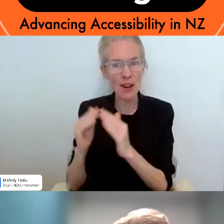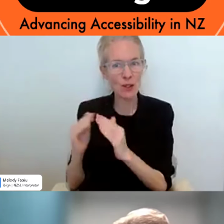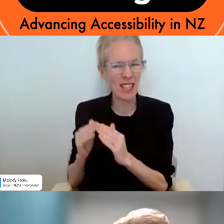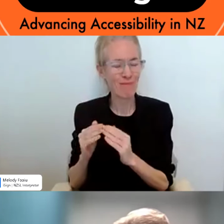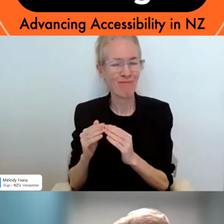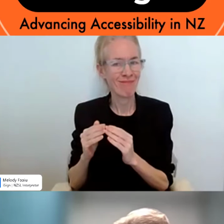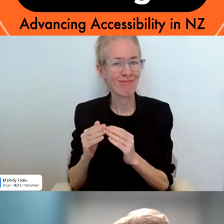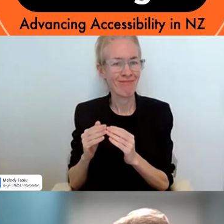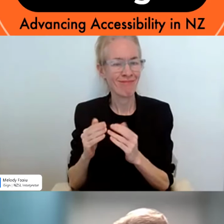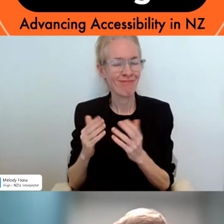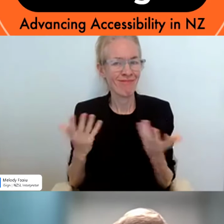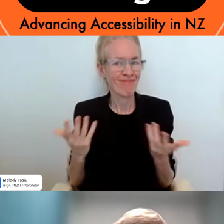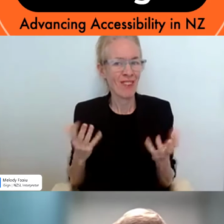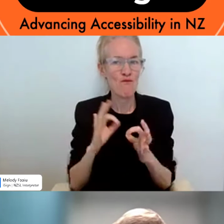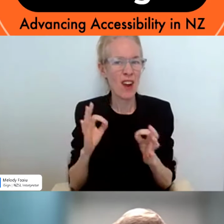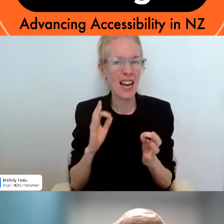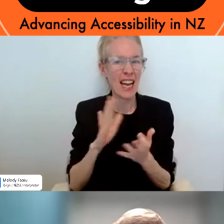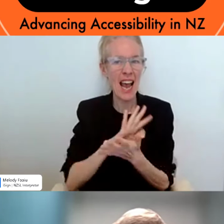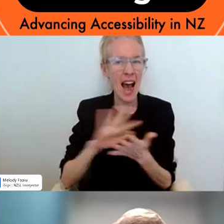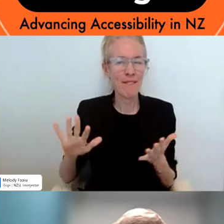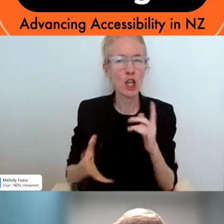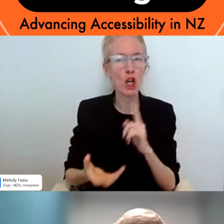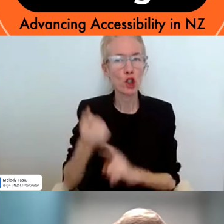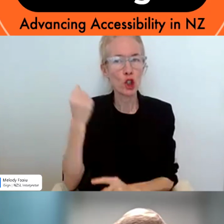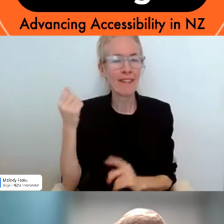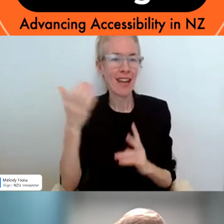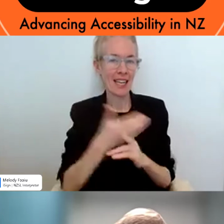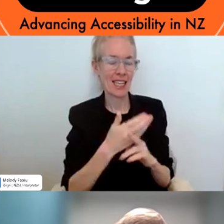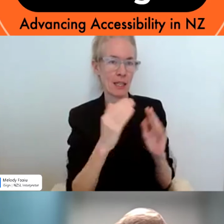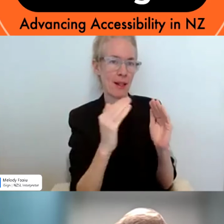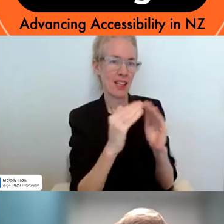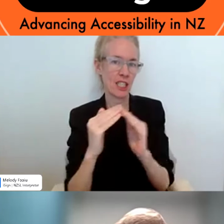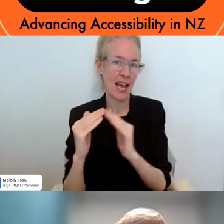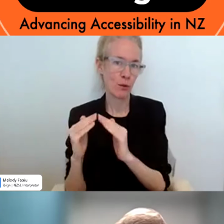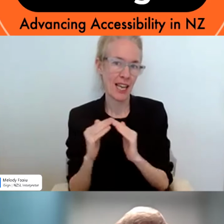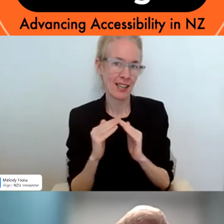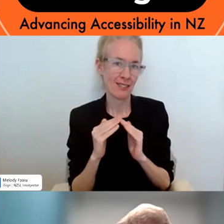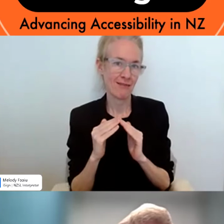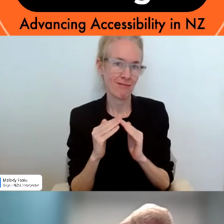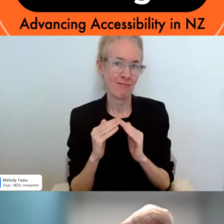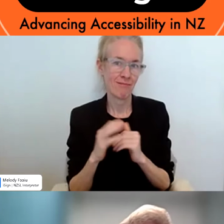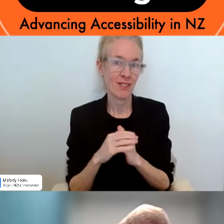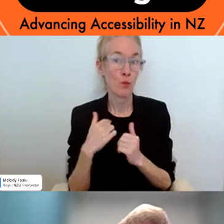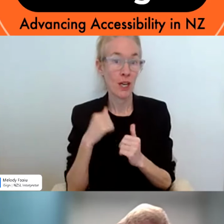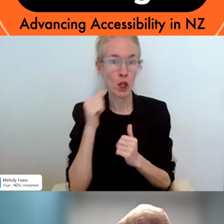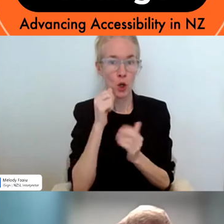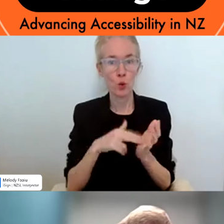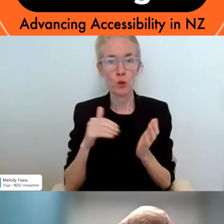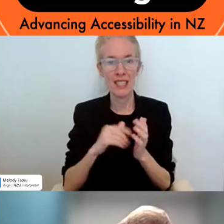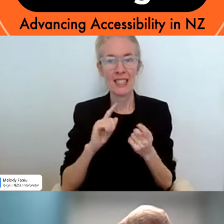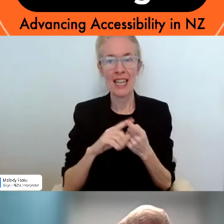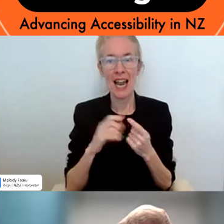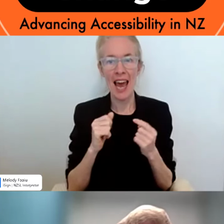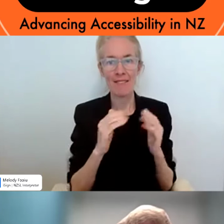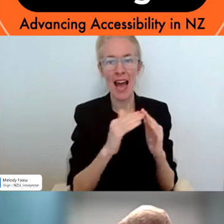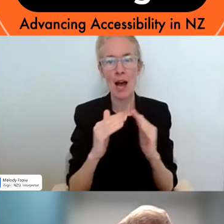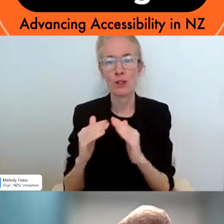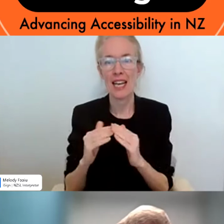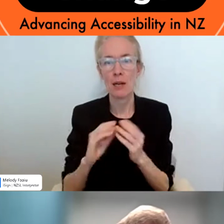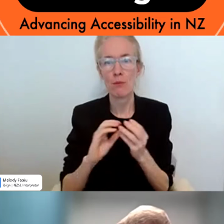people with disability limitations. So I guess in an ideal world I